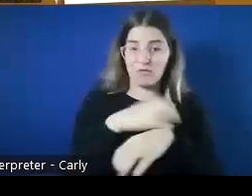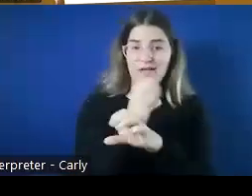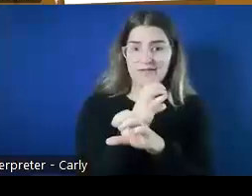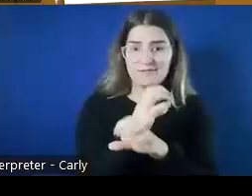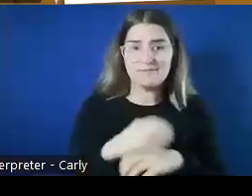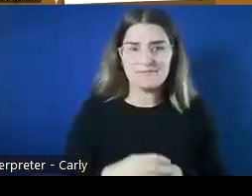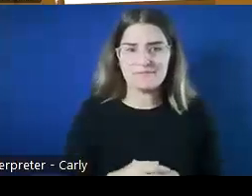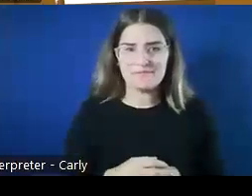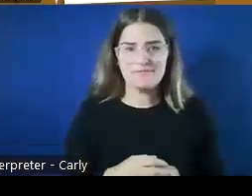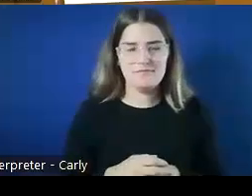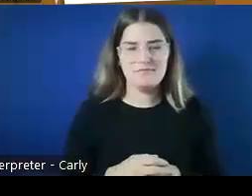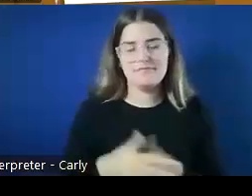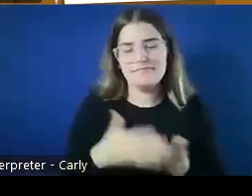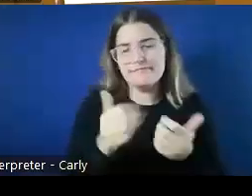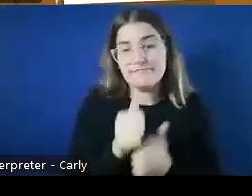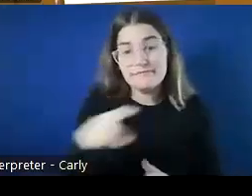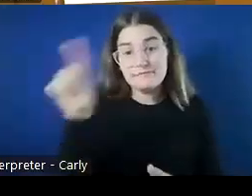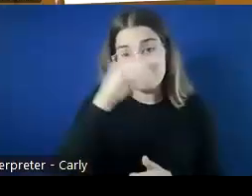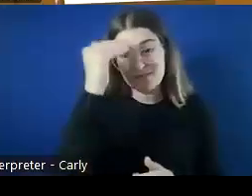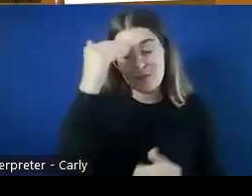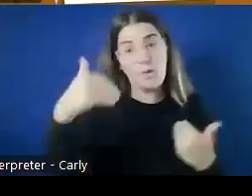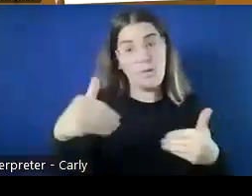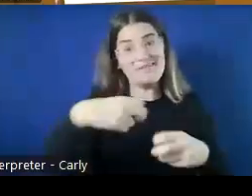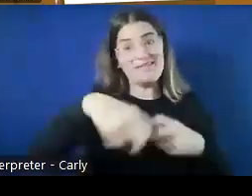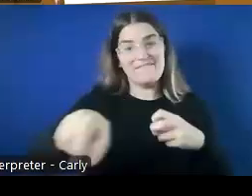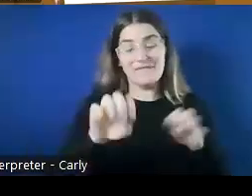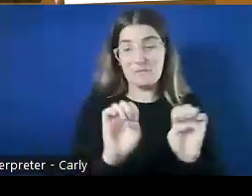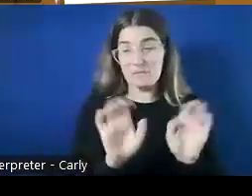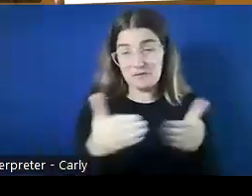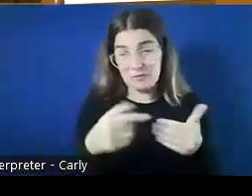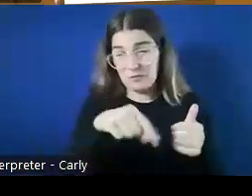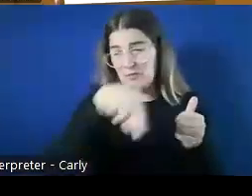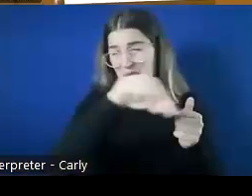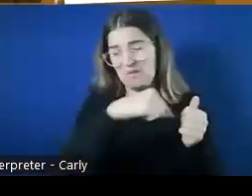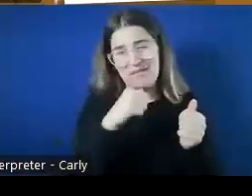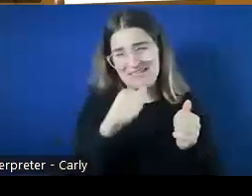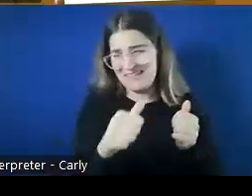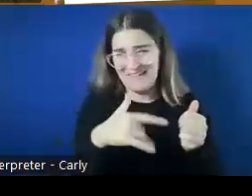most know that it's very hard to do that in an emergency room setting and we want to be able